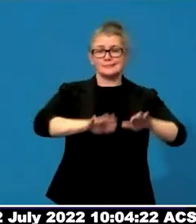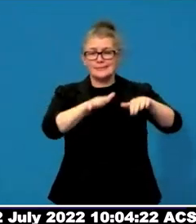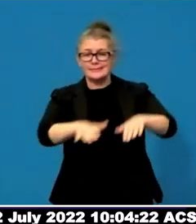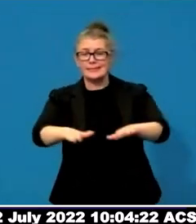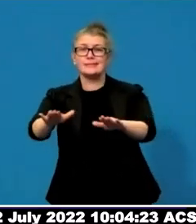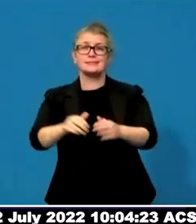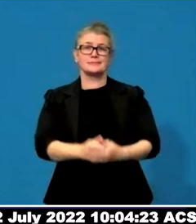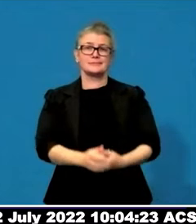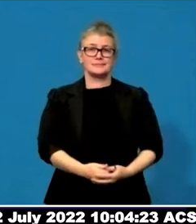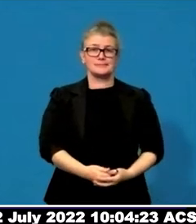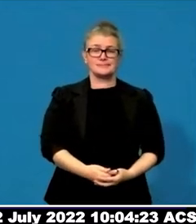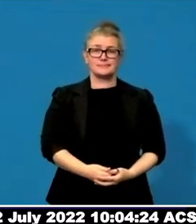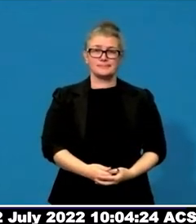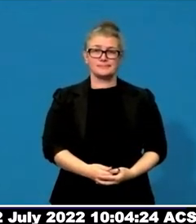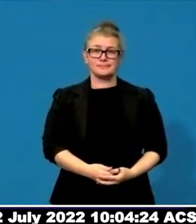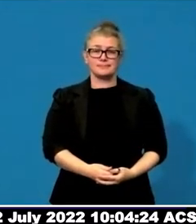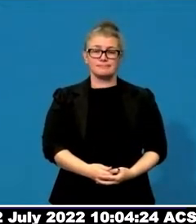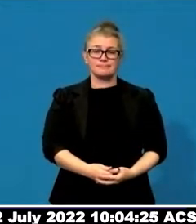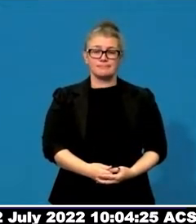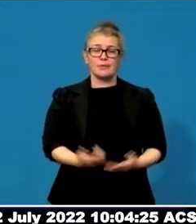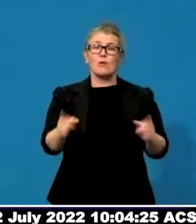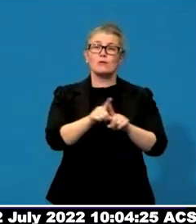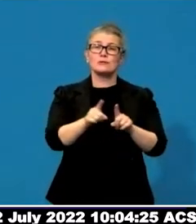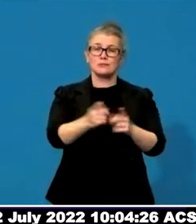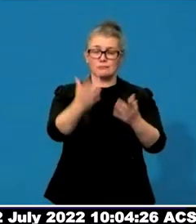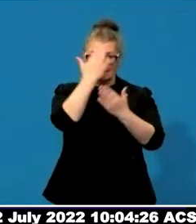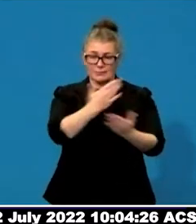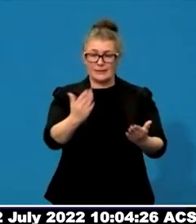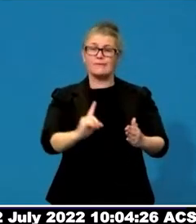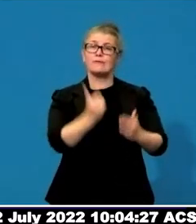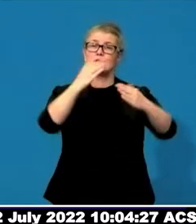Finally, we pay our deep respect to First Nations people here today